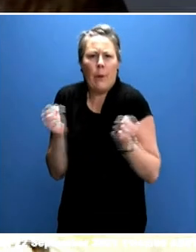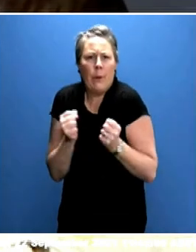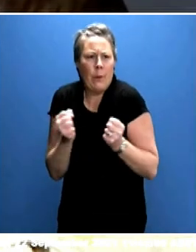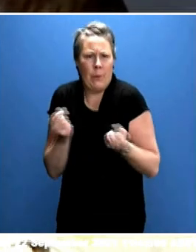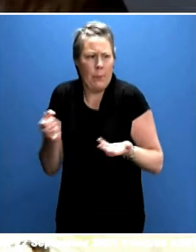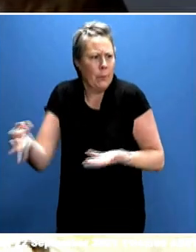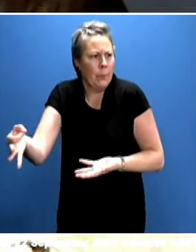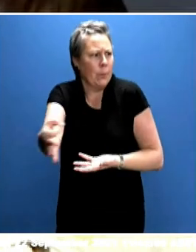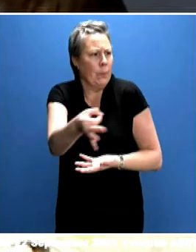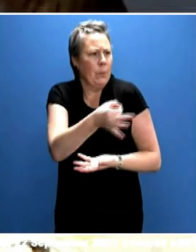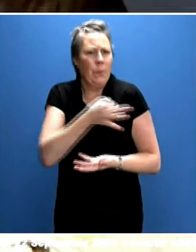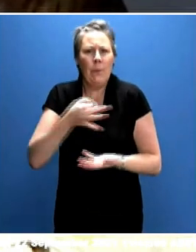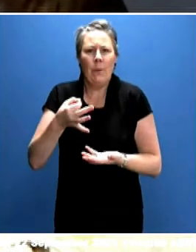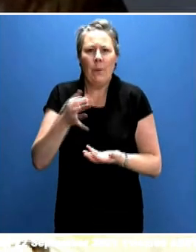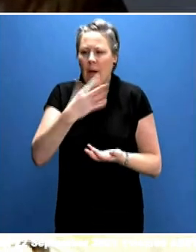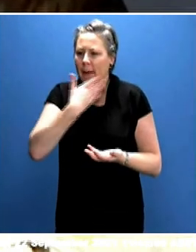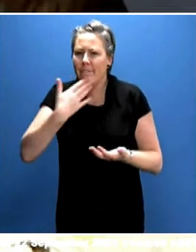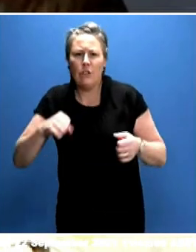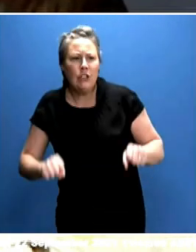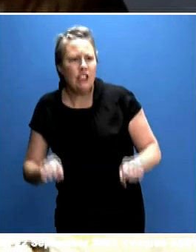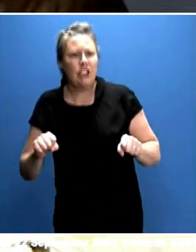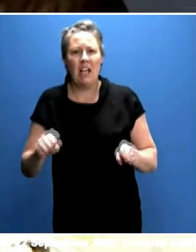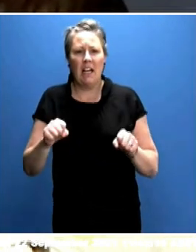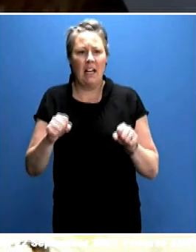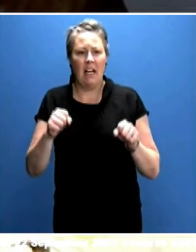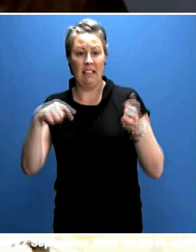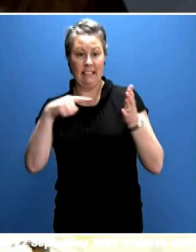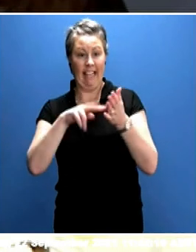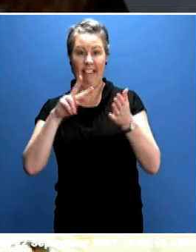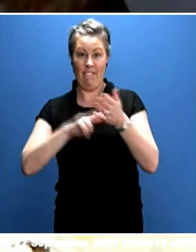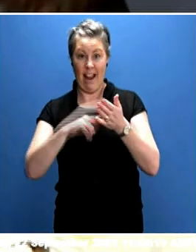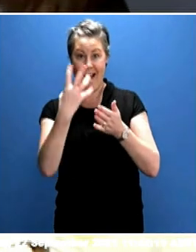There's not many soft furnishings or things like that. The TVs are behind Perspex.